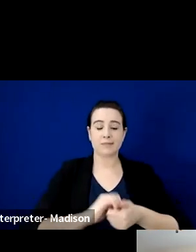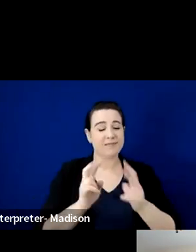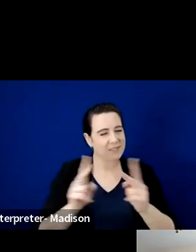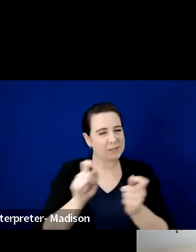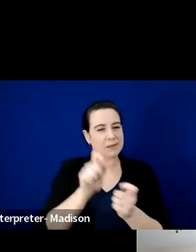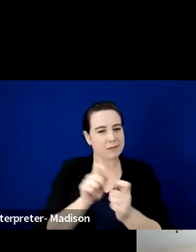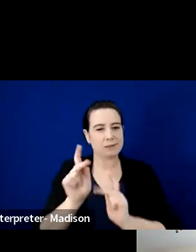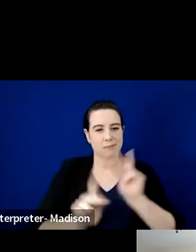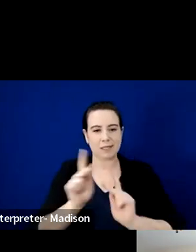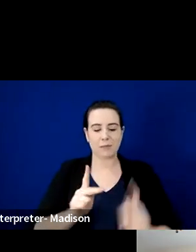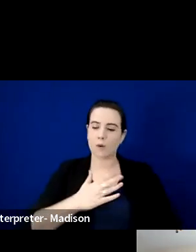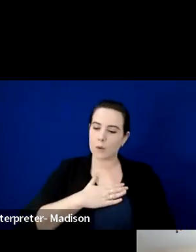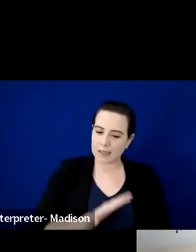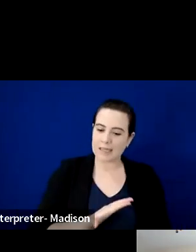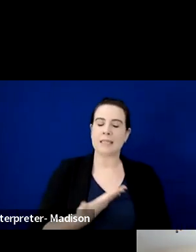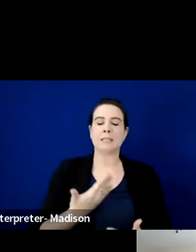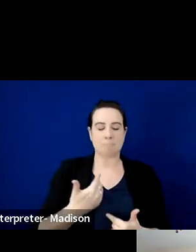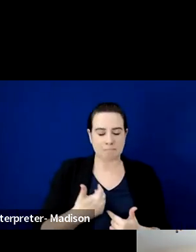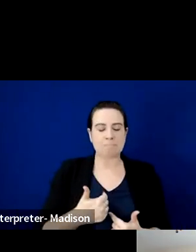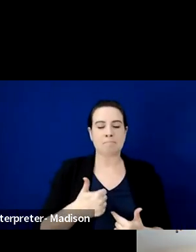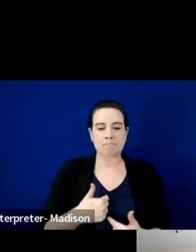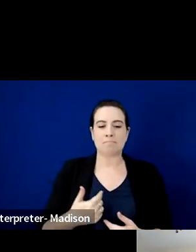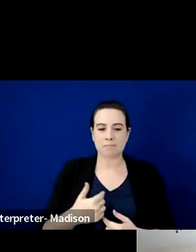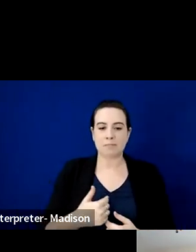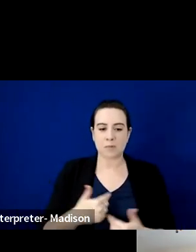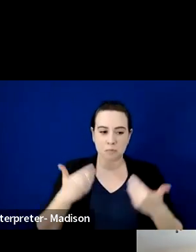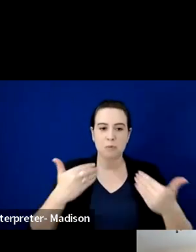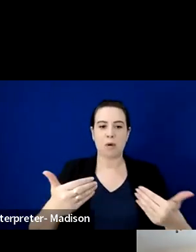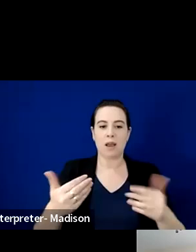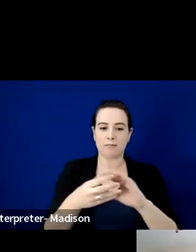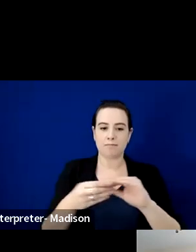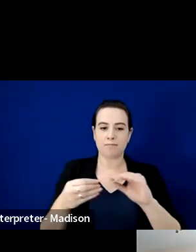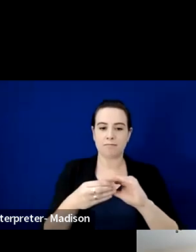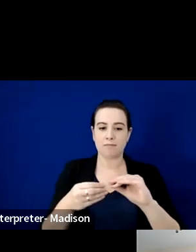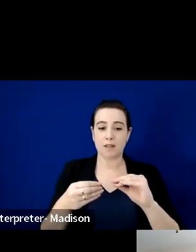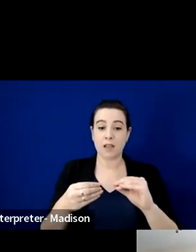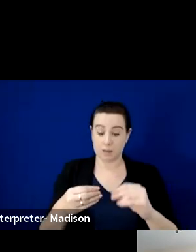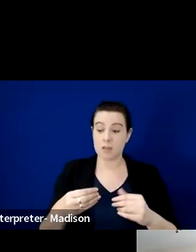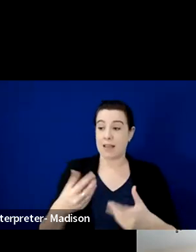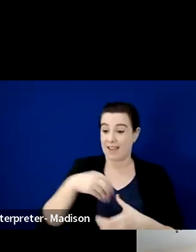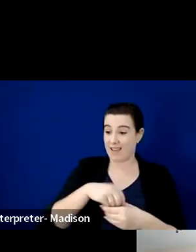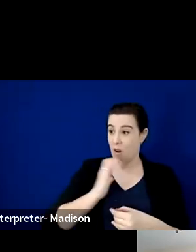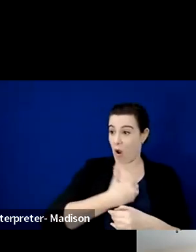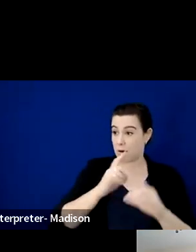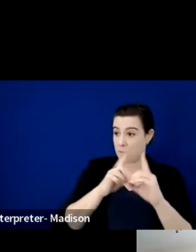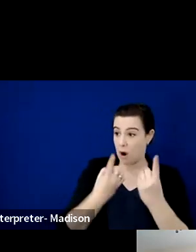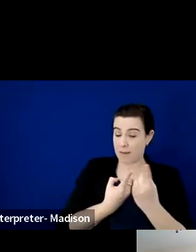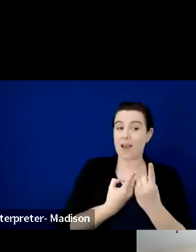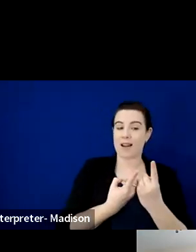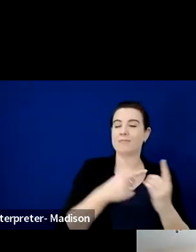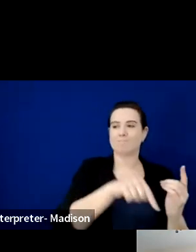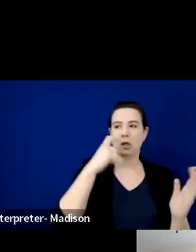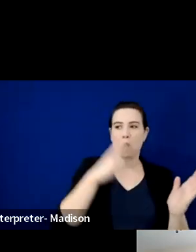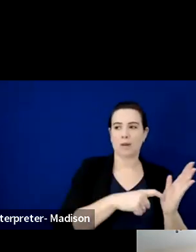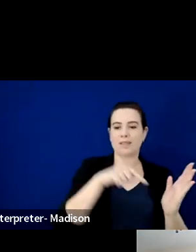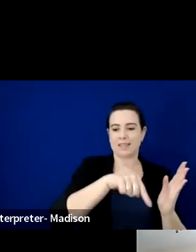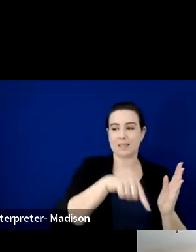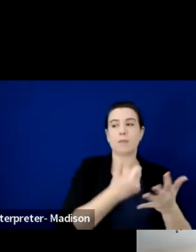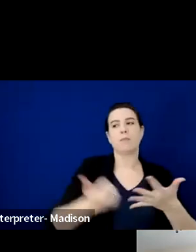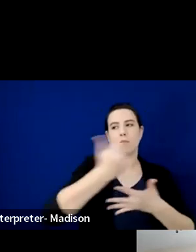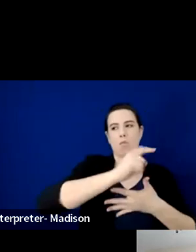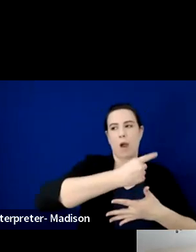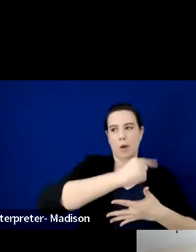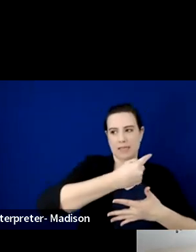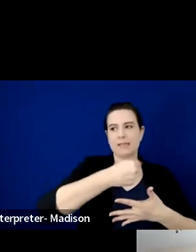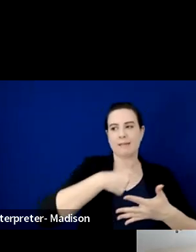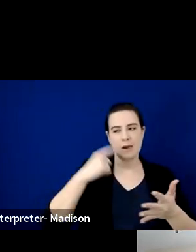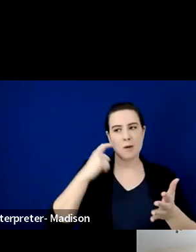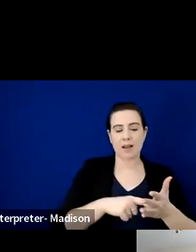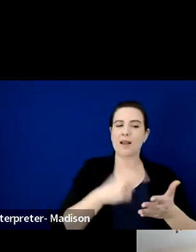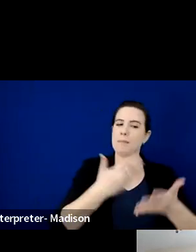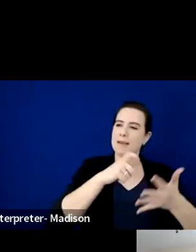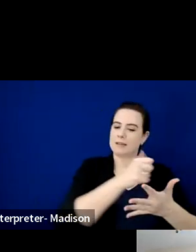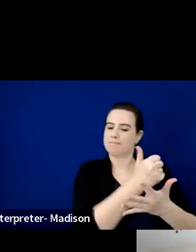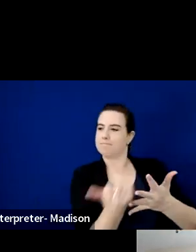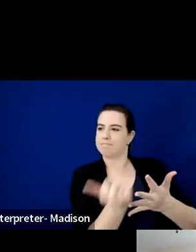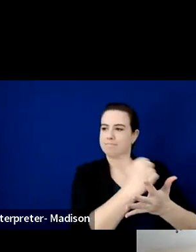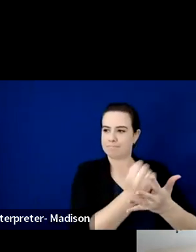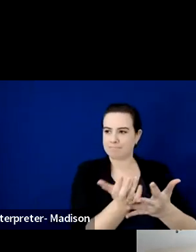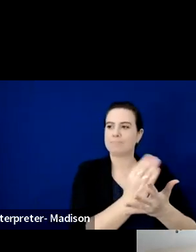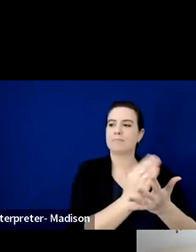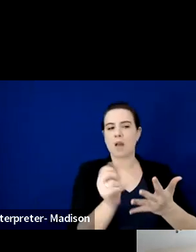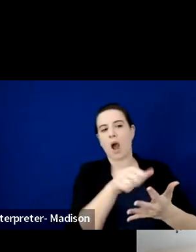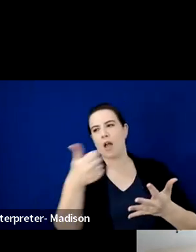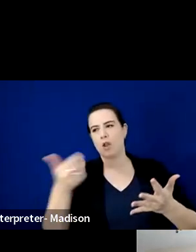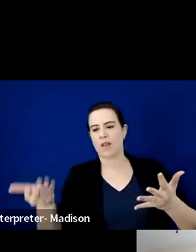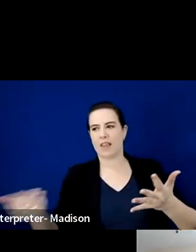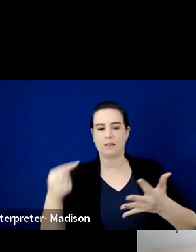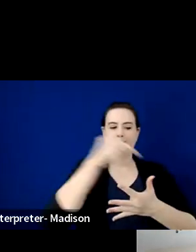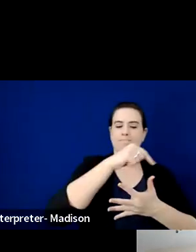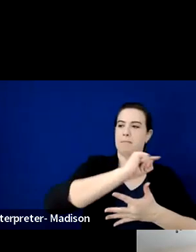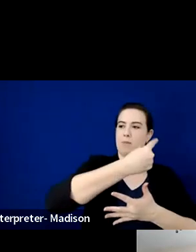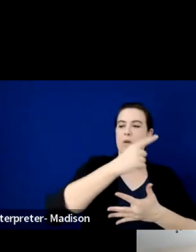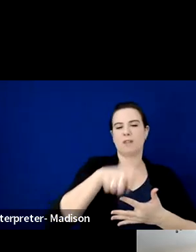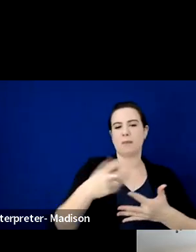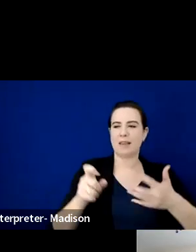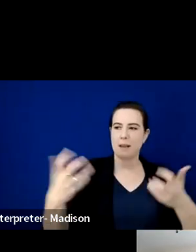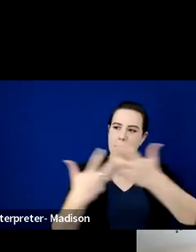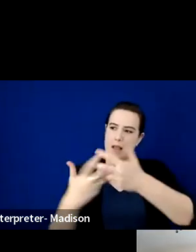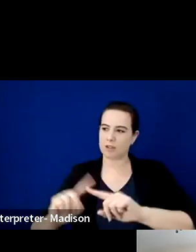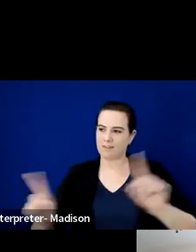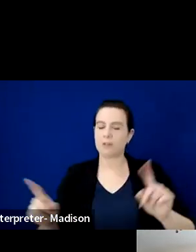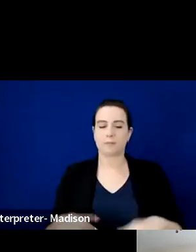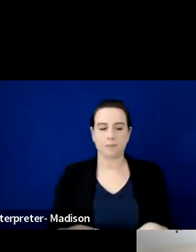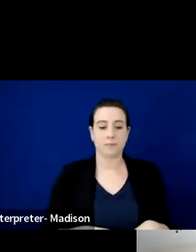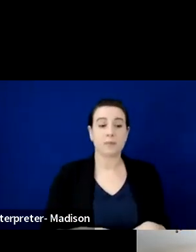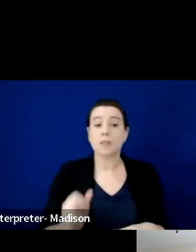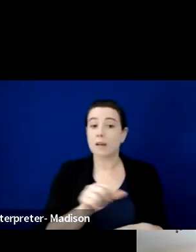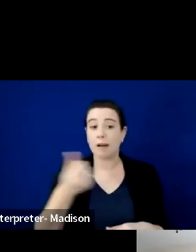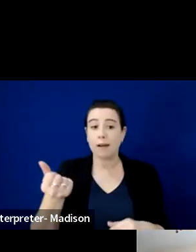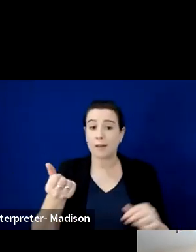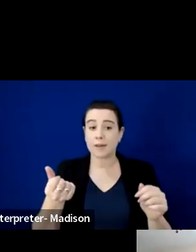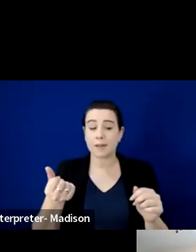And -- and really bring the disability stakeholders to the table, not as experts to be heard or to be noted or to layer on disability, but as an equal partner.